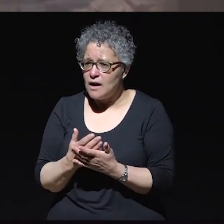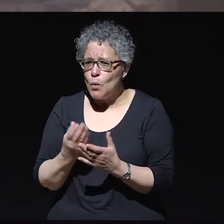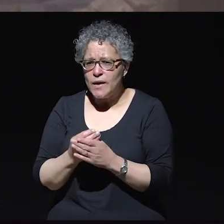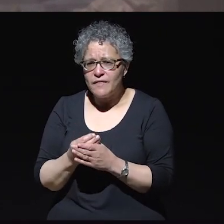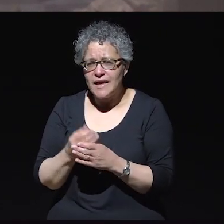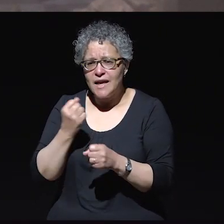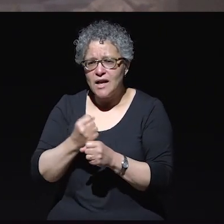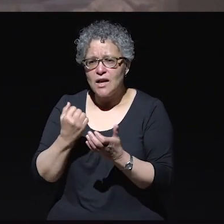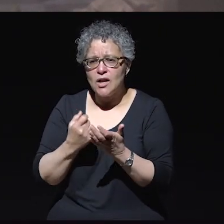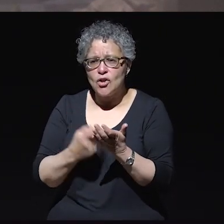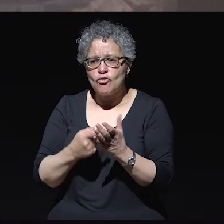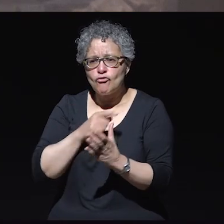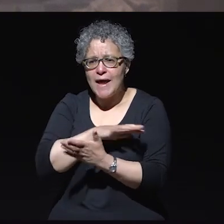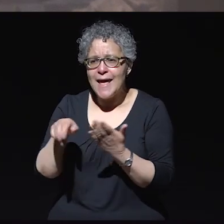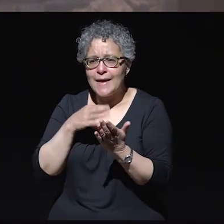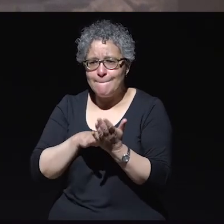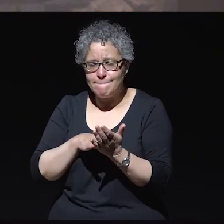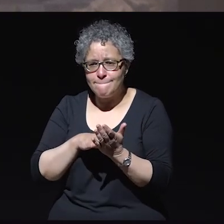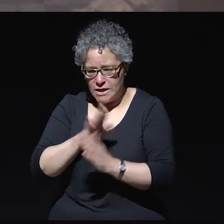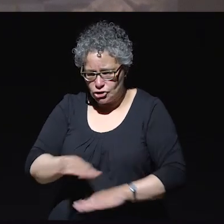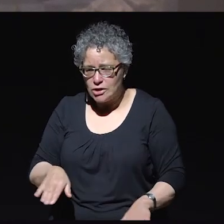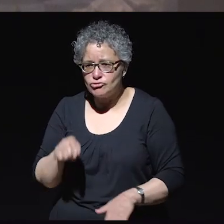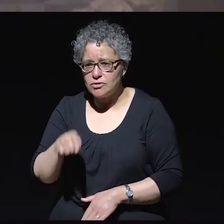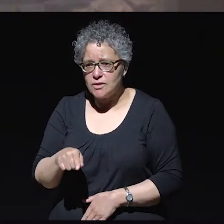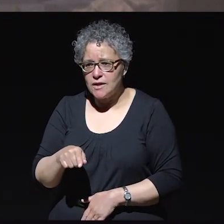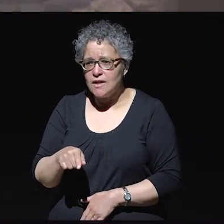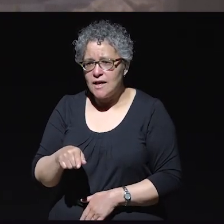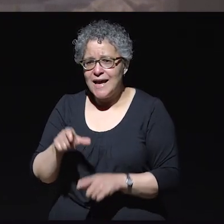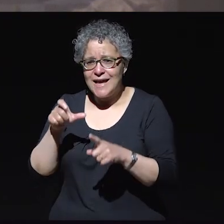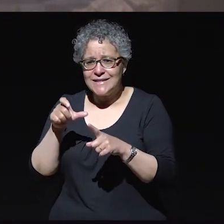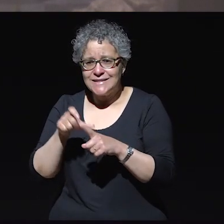because Daniel Graham, who commissioned the painting, and, by the way, he lived down Pall Mall,